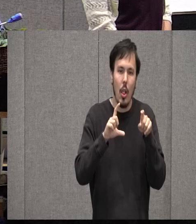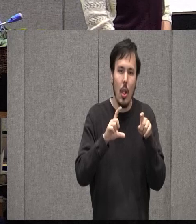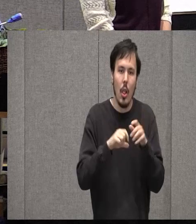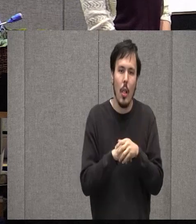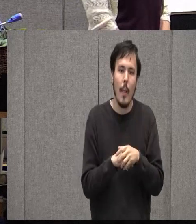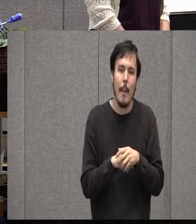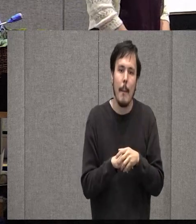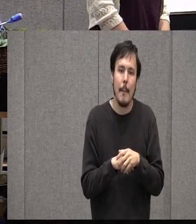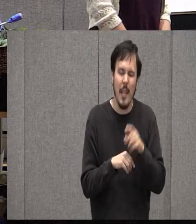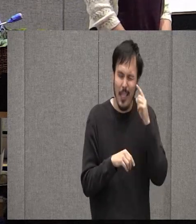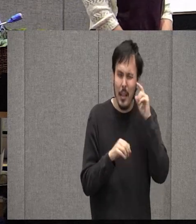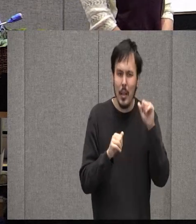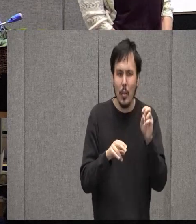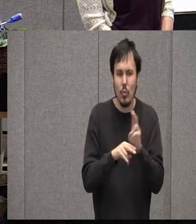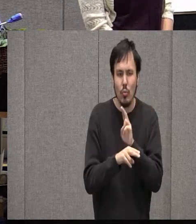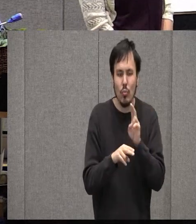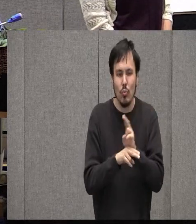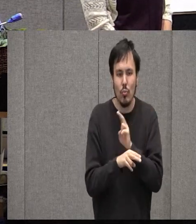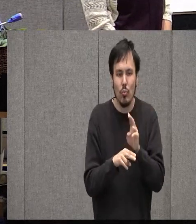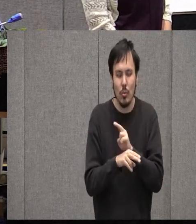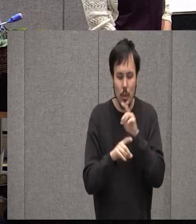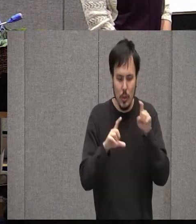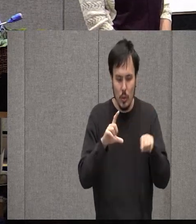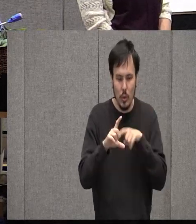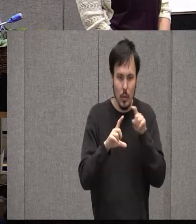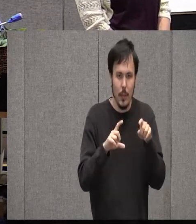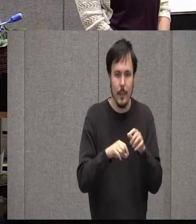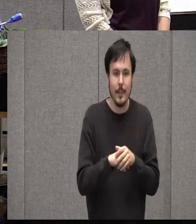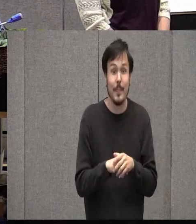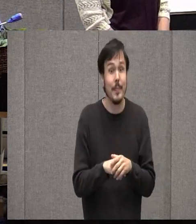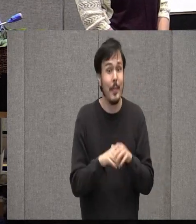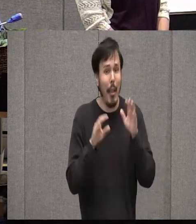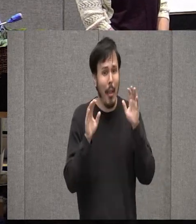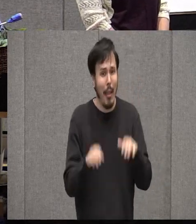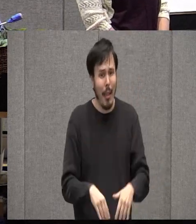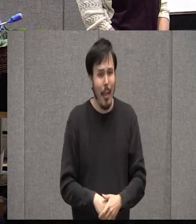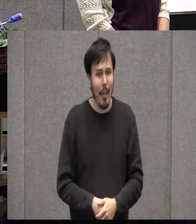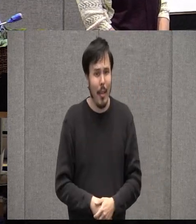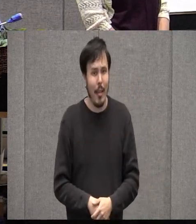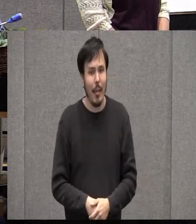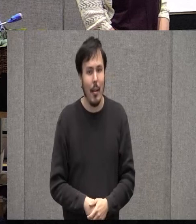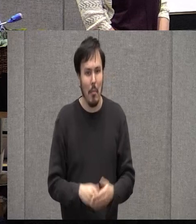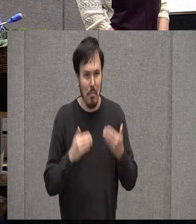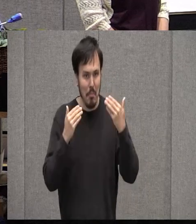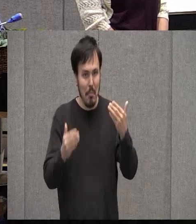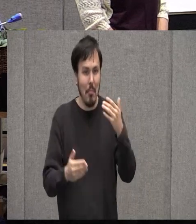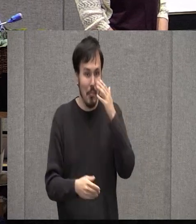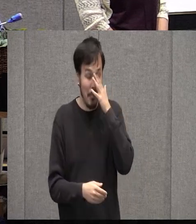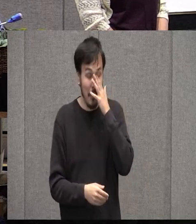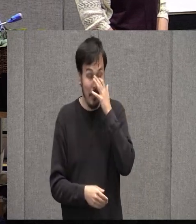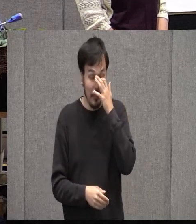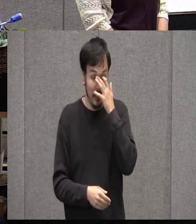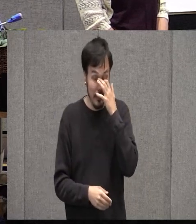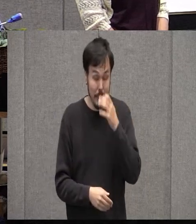maybe I can use this, cut a circle. Hey, there you go. Wow. I got a circle.